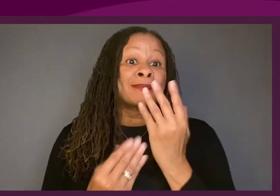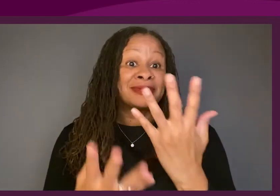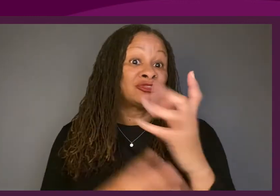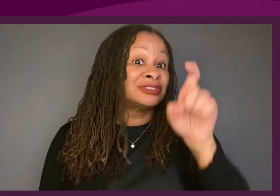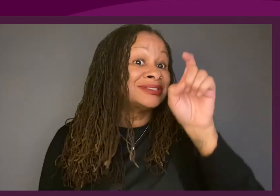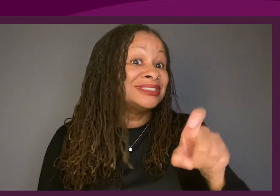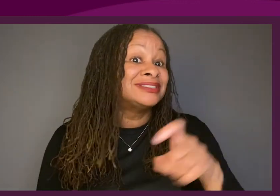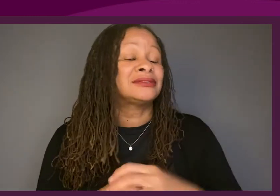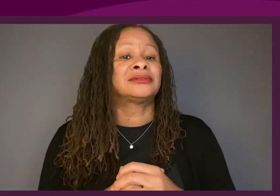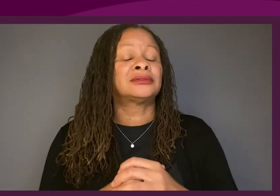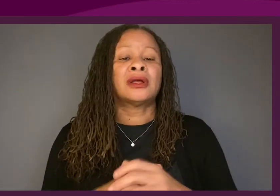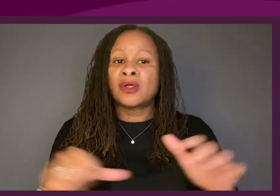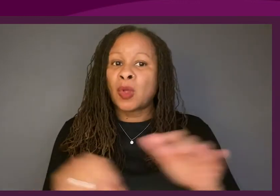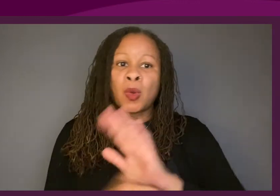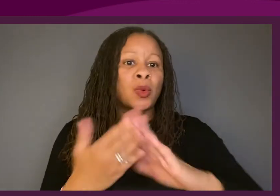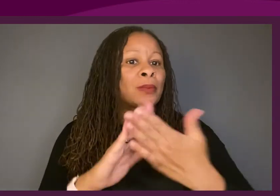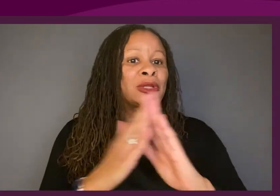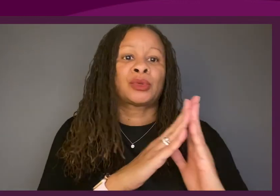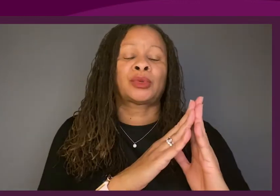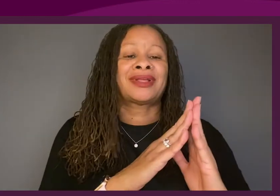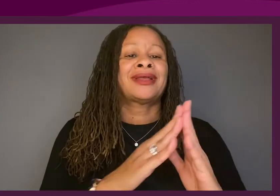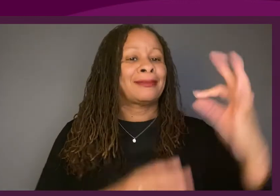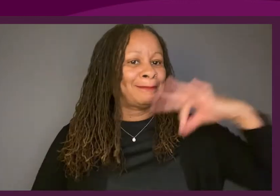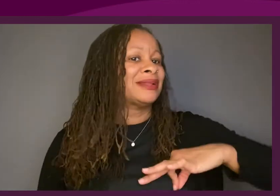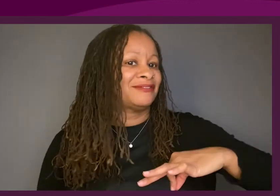So, those are some of the things that should be happening.